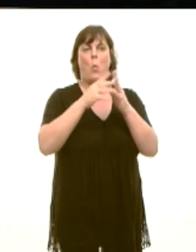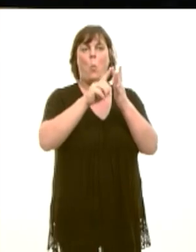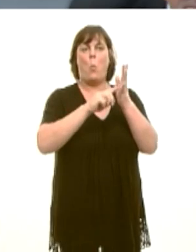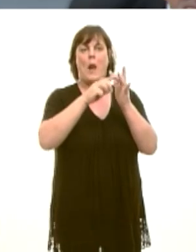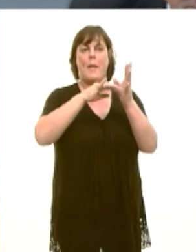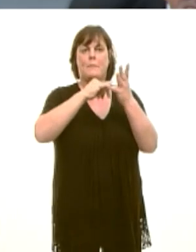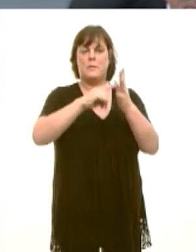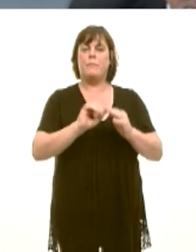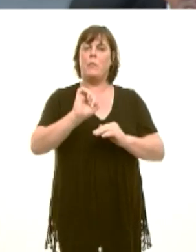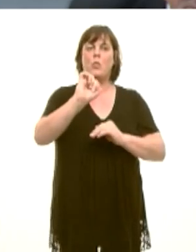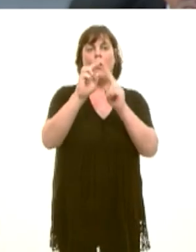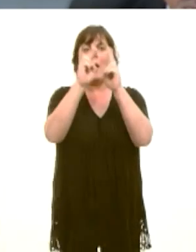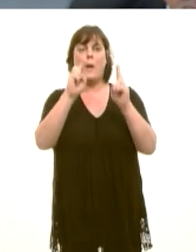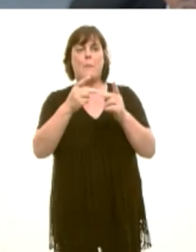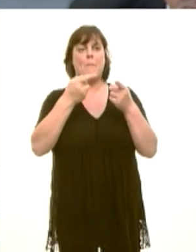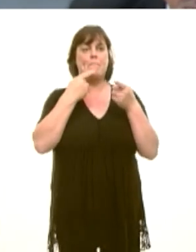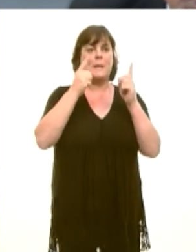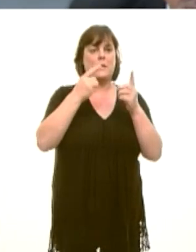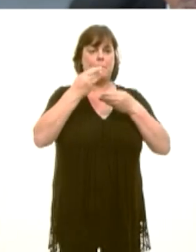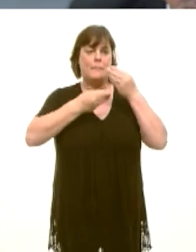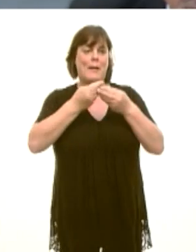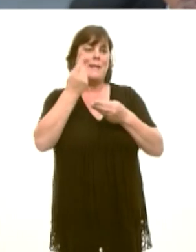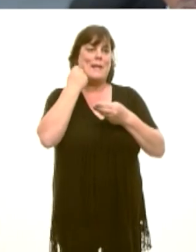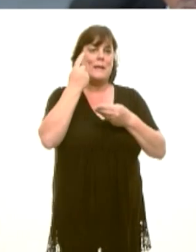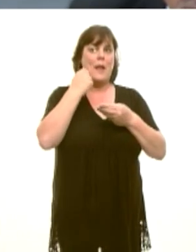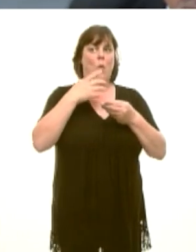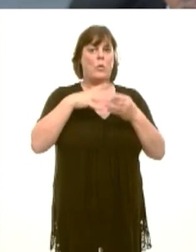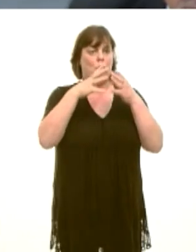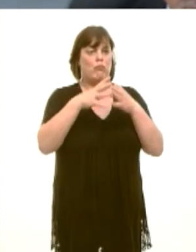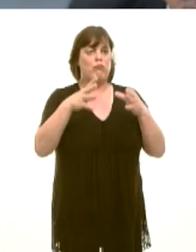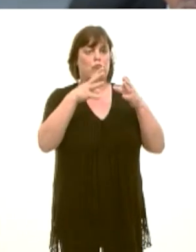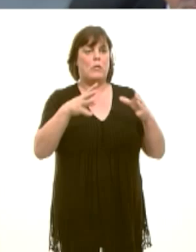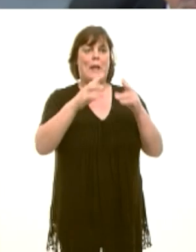steps your Government plans to take to promote housebuilding in Wales. One glaring omission